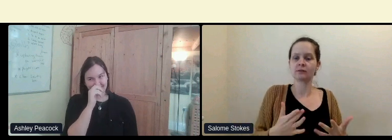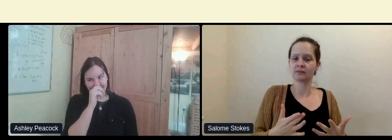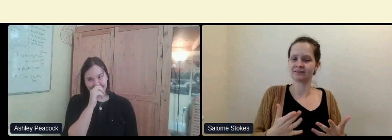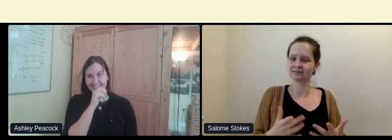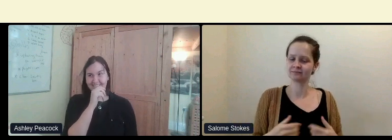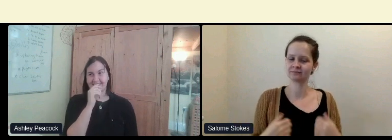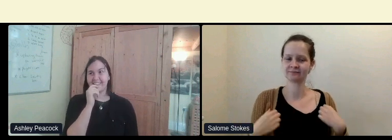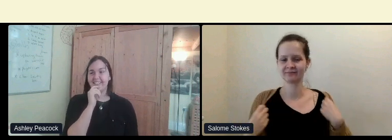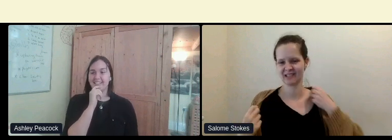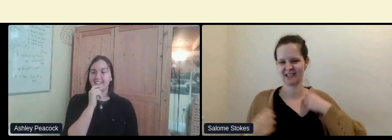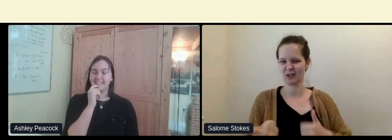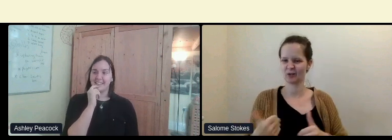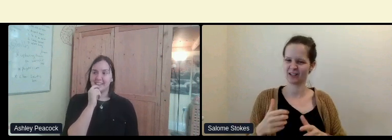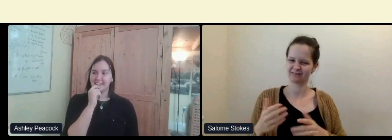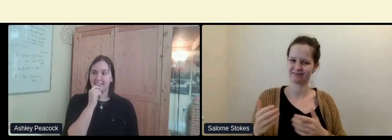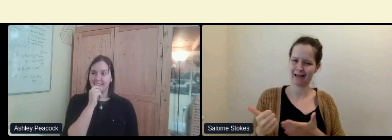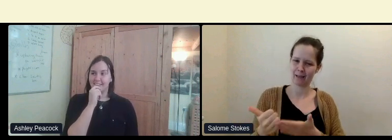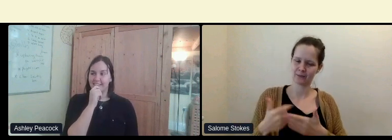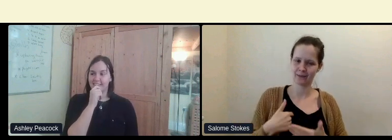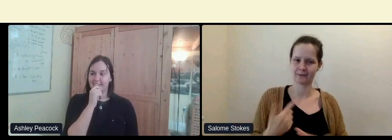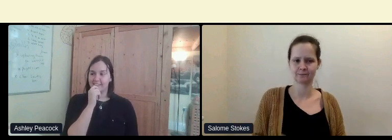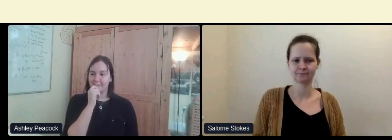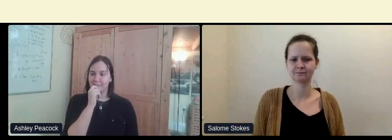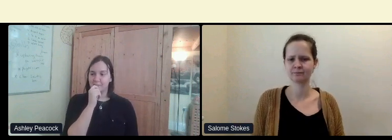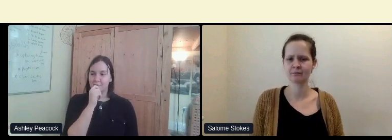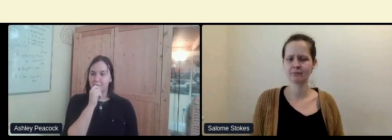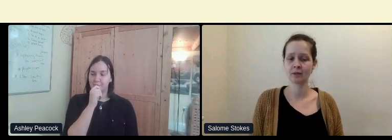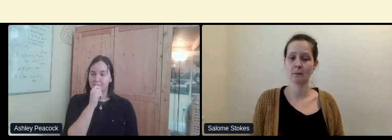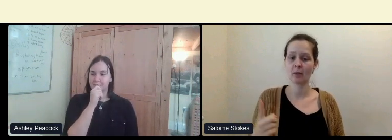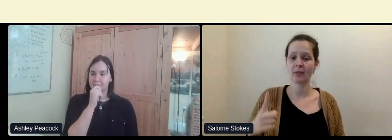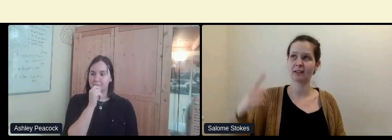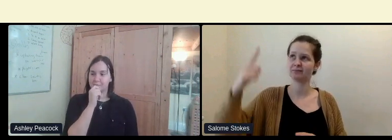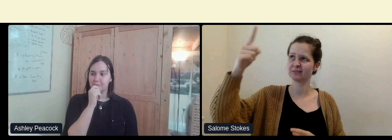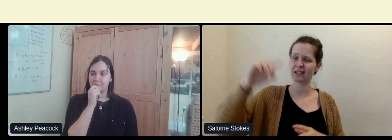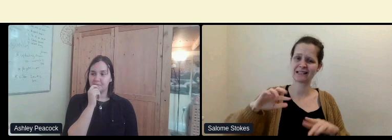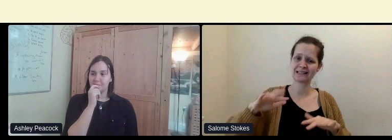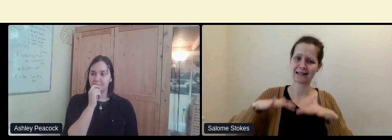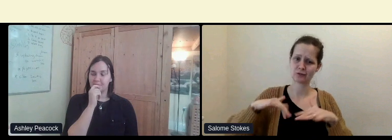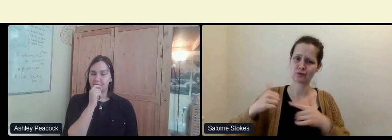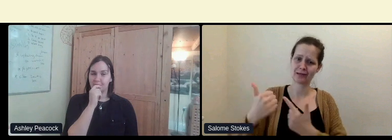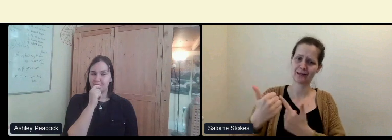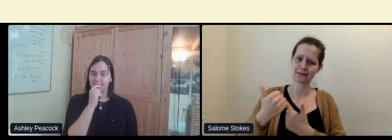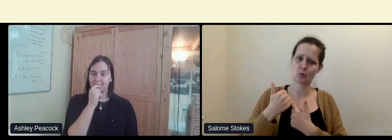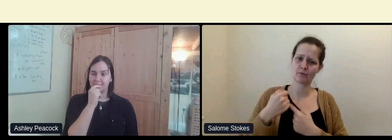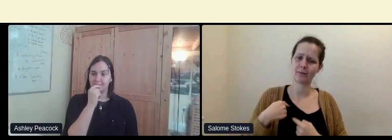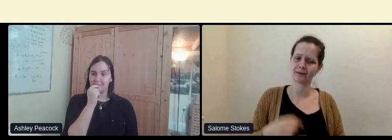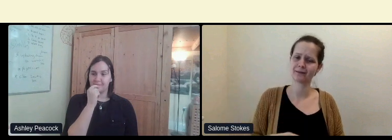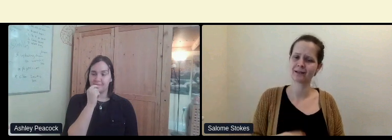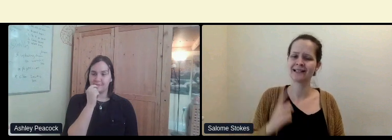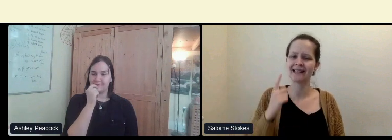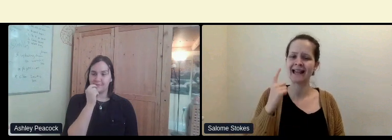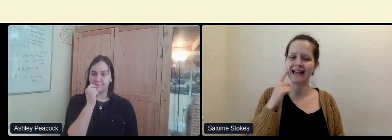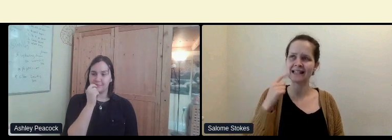my pyjamas! That kind of sensory stimuli stimulus is much easier for me to respond to